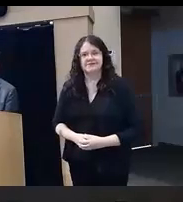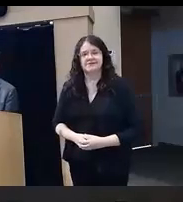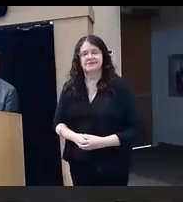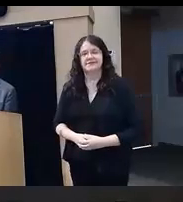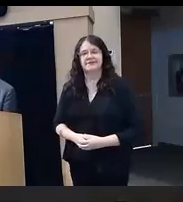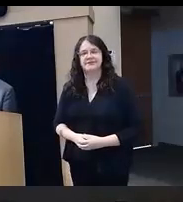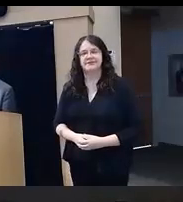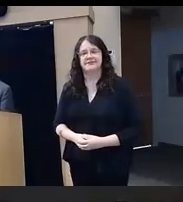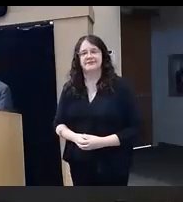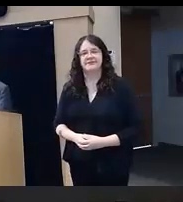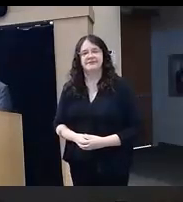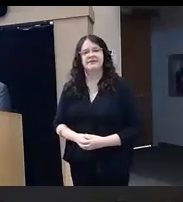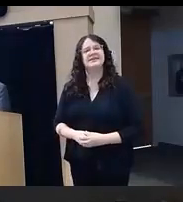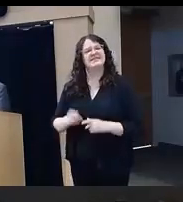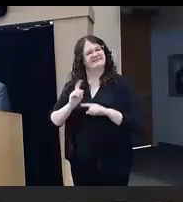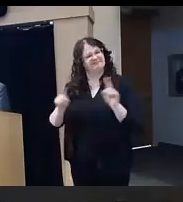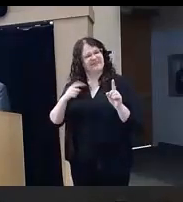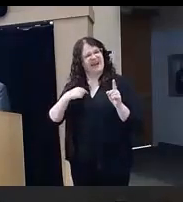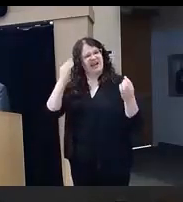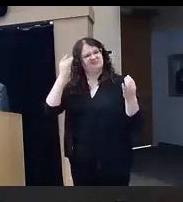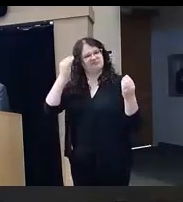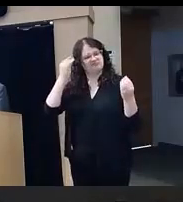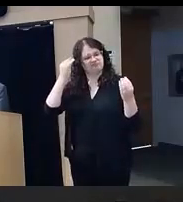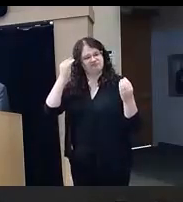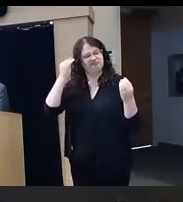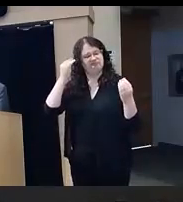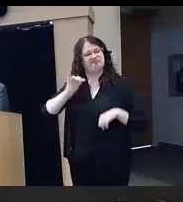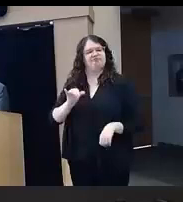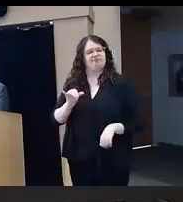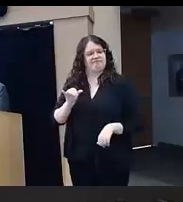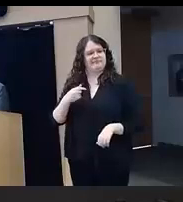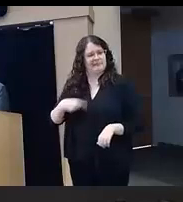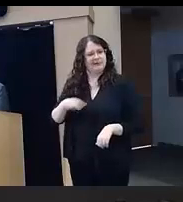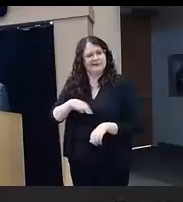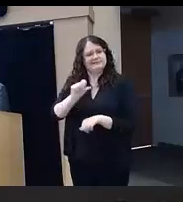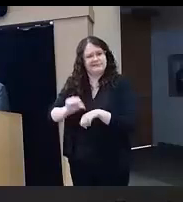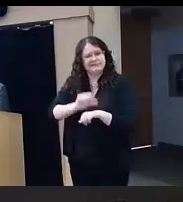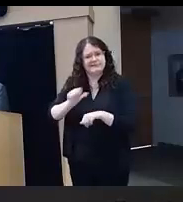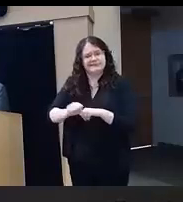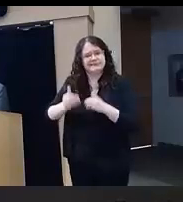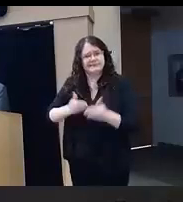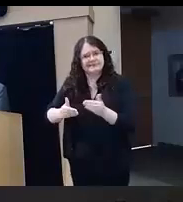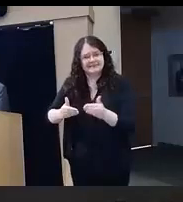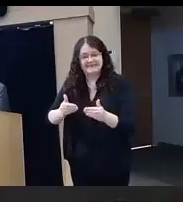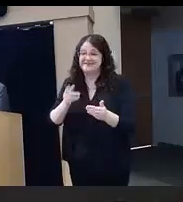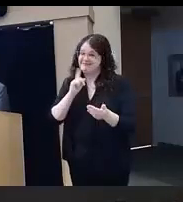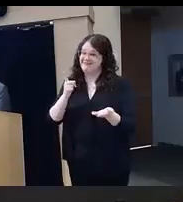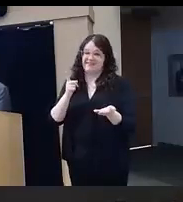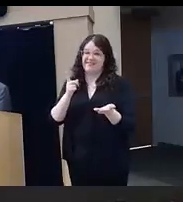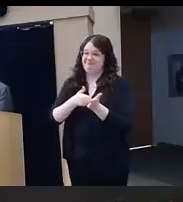it nevertheless we were working on this and uh it was pretty amazing how people were able to